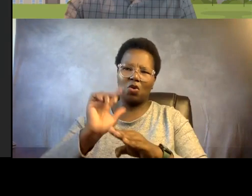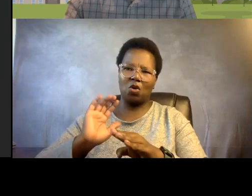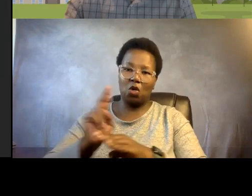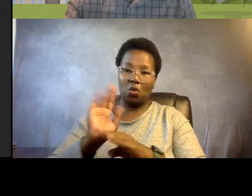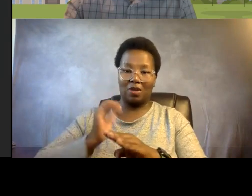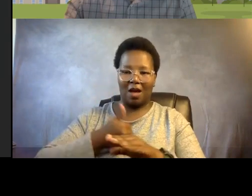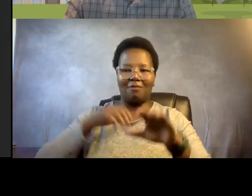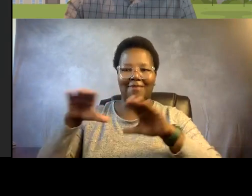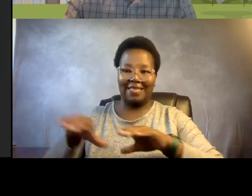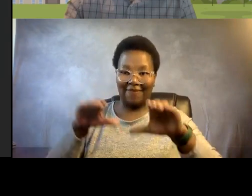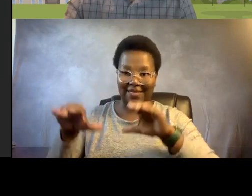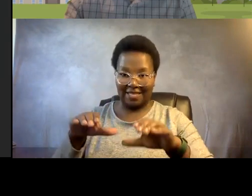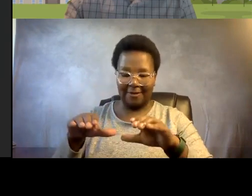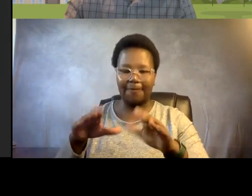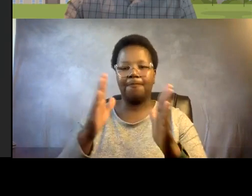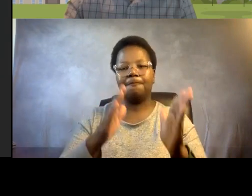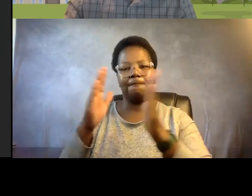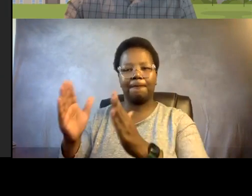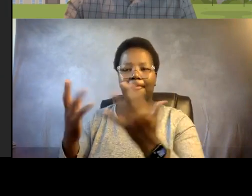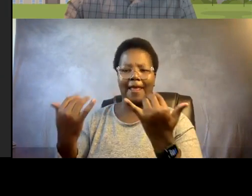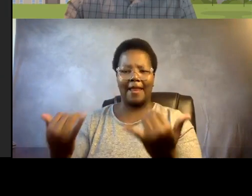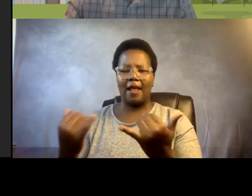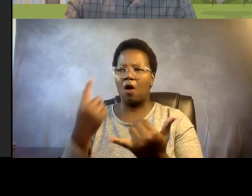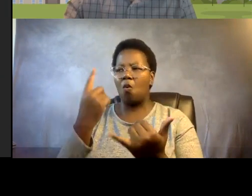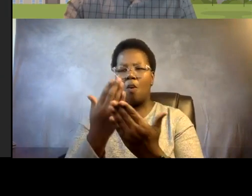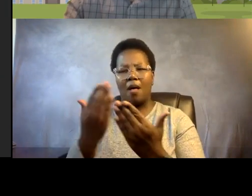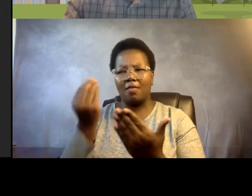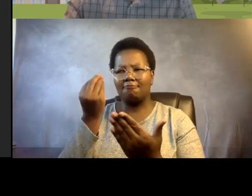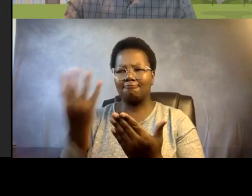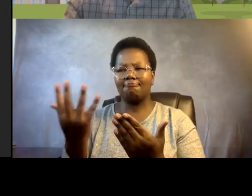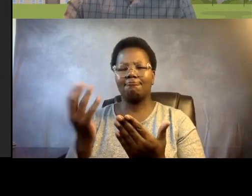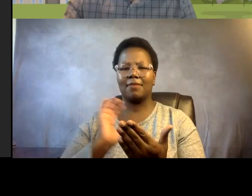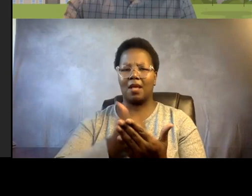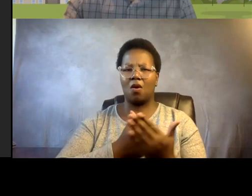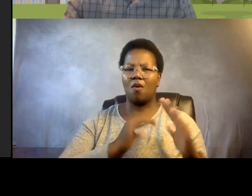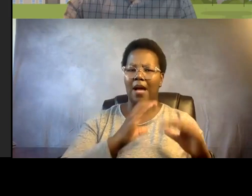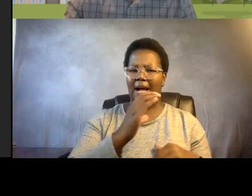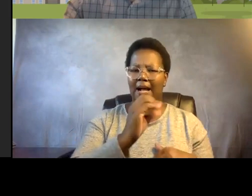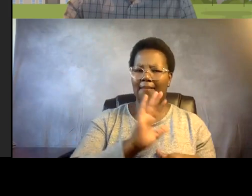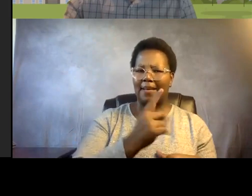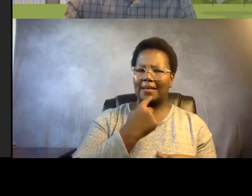one thing though that we do think WebAIM is maybe not the only tool, but is really,